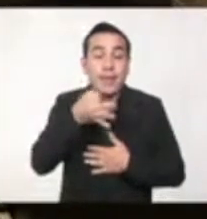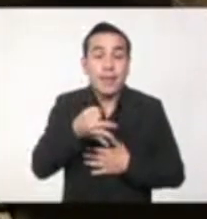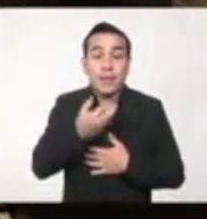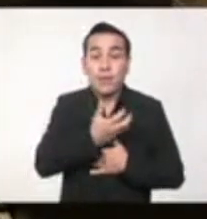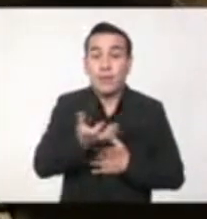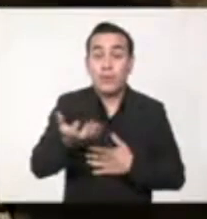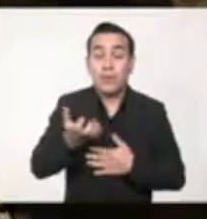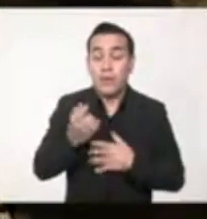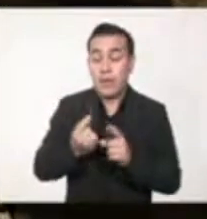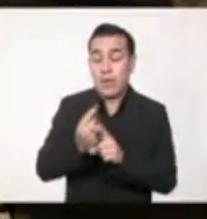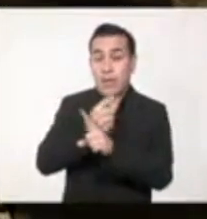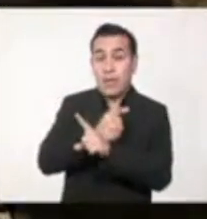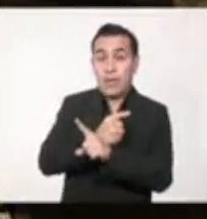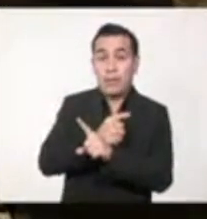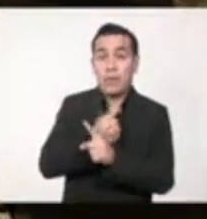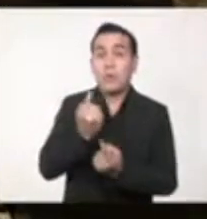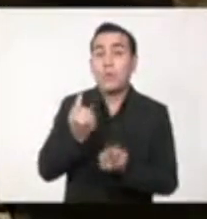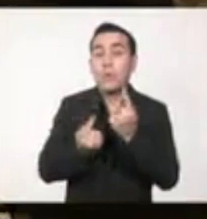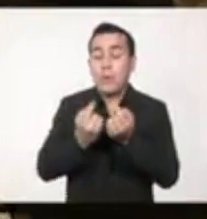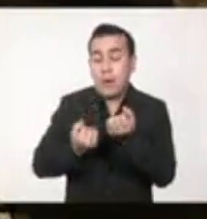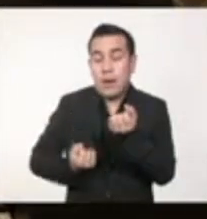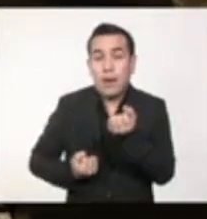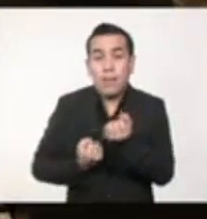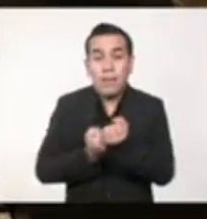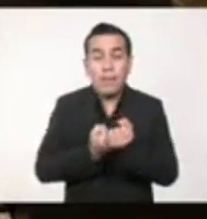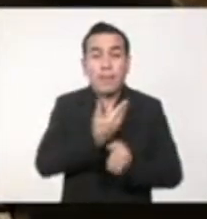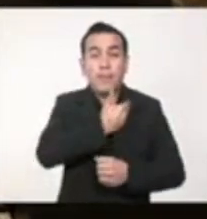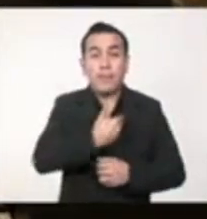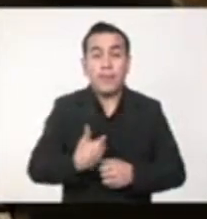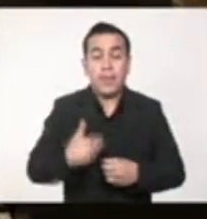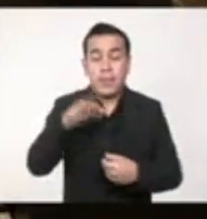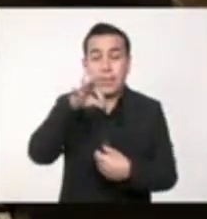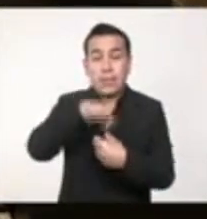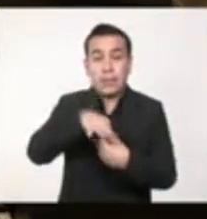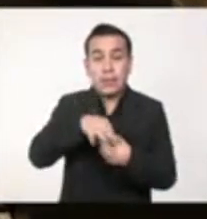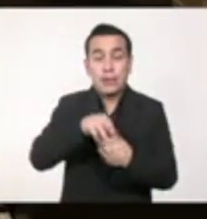in a good part the support for the president in the February 28 elections , that's a fact